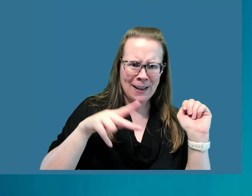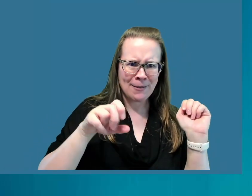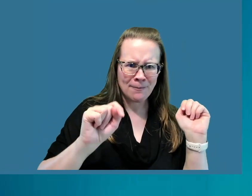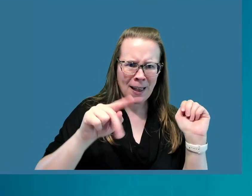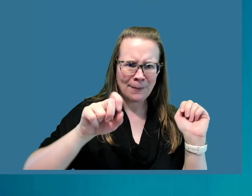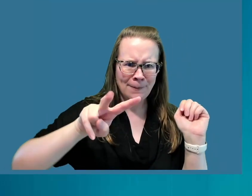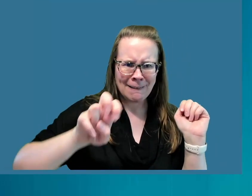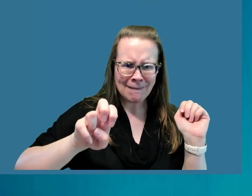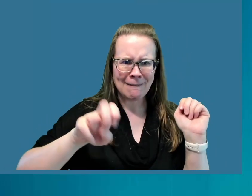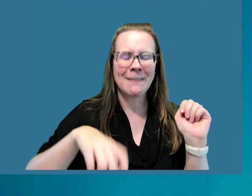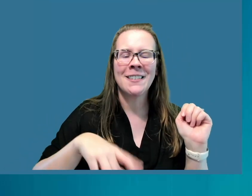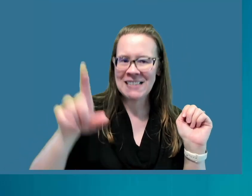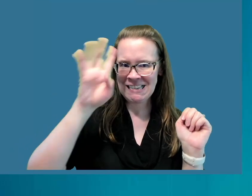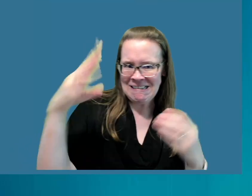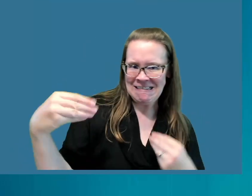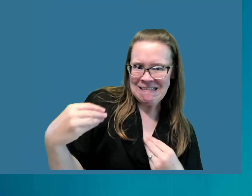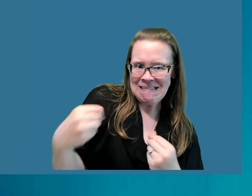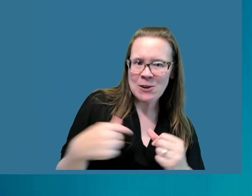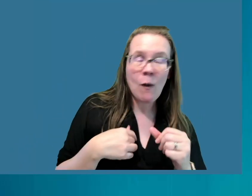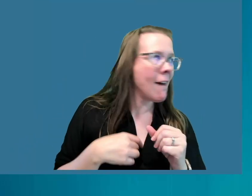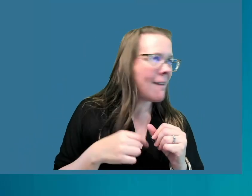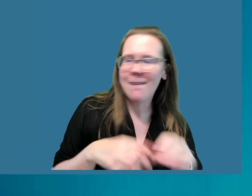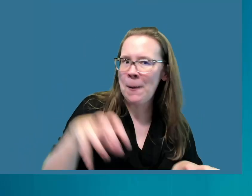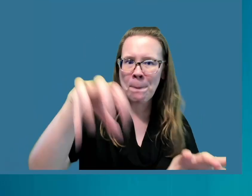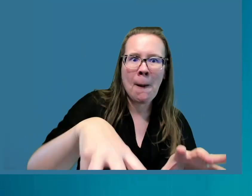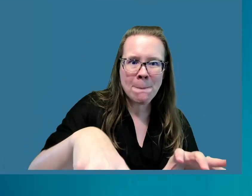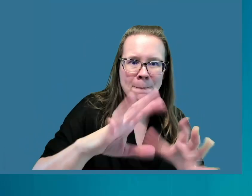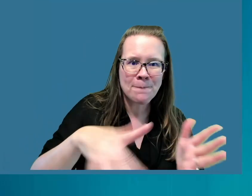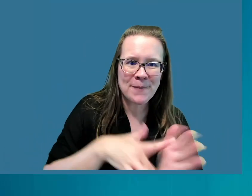I'm, you know, it's my pet peeve. I want all the cookies close together, and so she keeps me on my